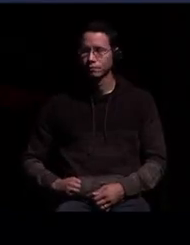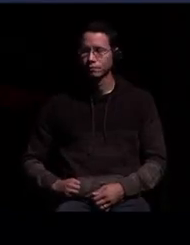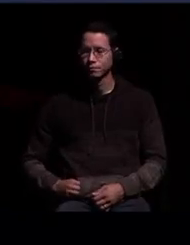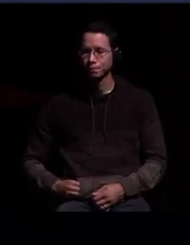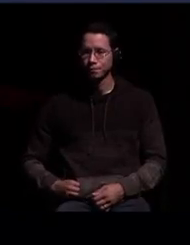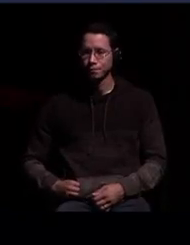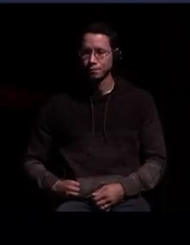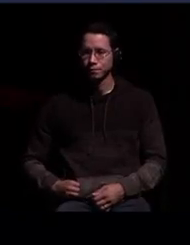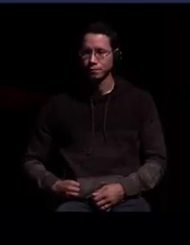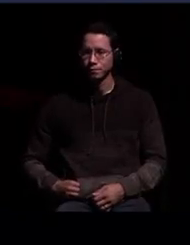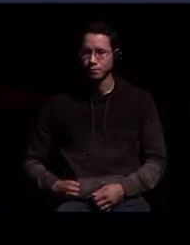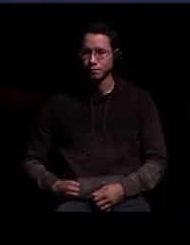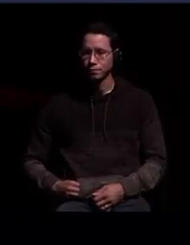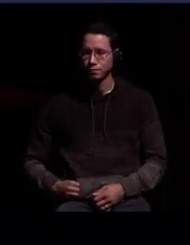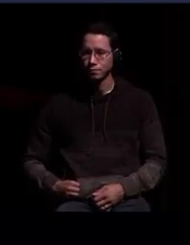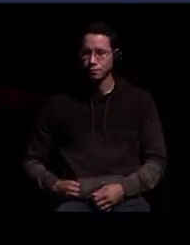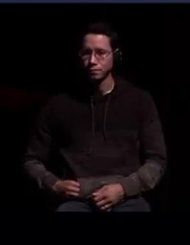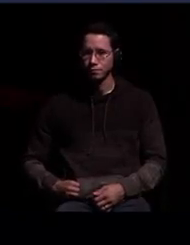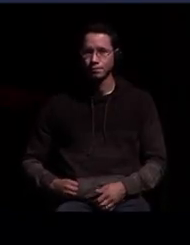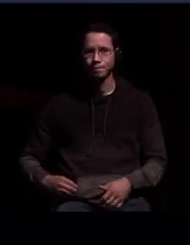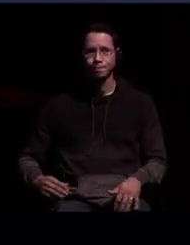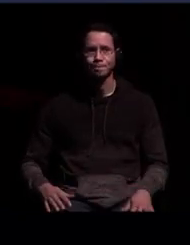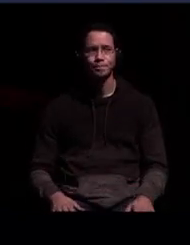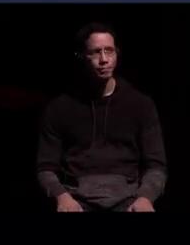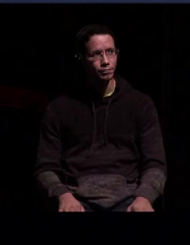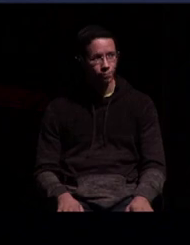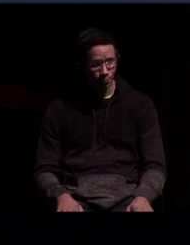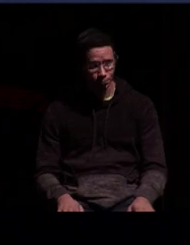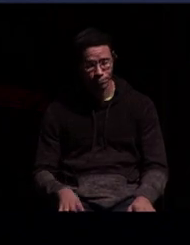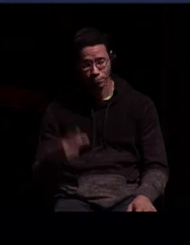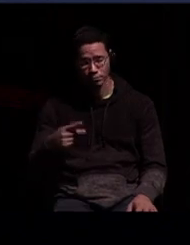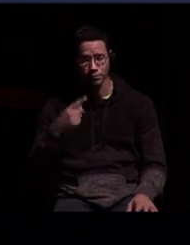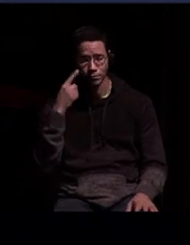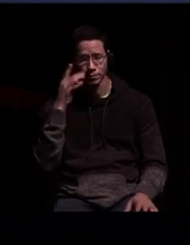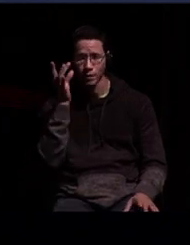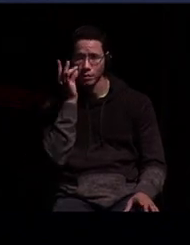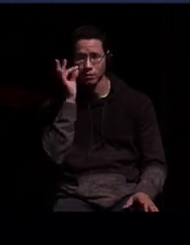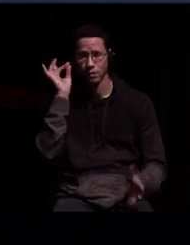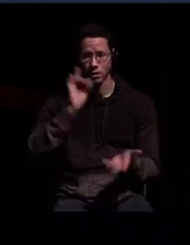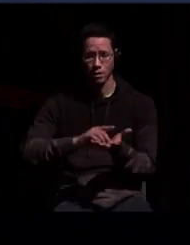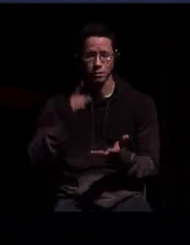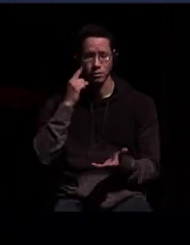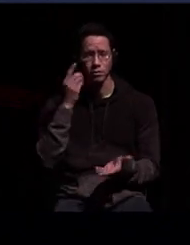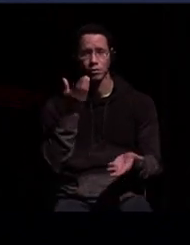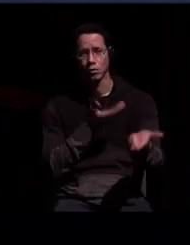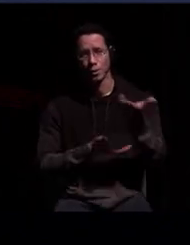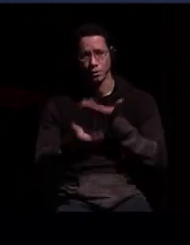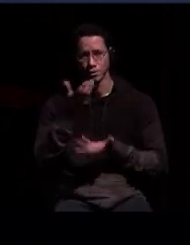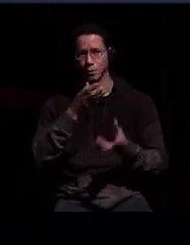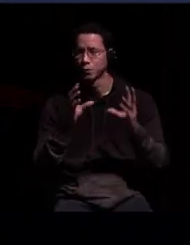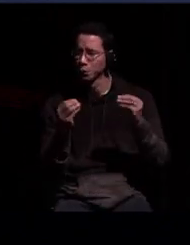of the tourist image that is sold as reality. I agree with Ernest’s answer,